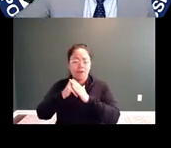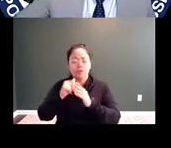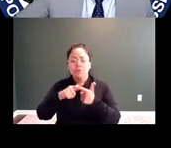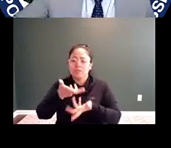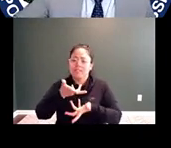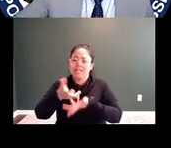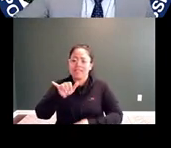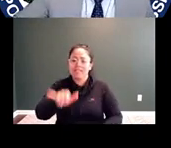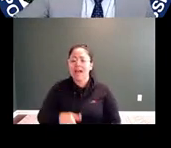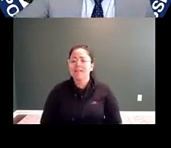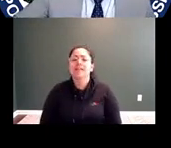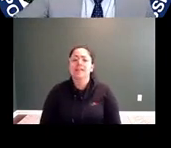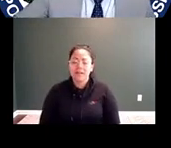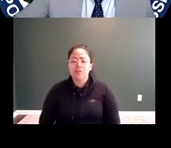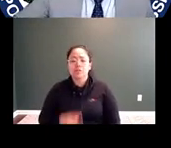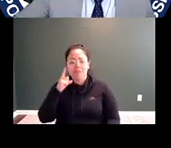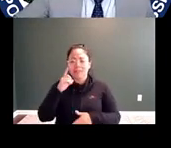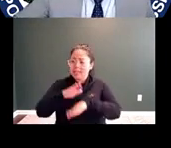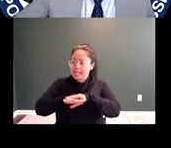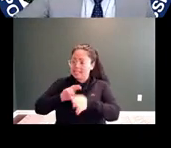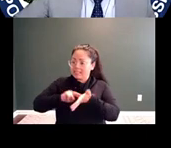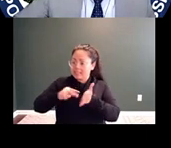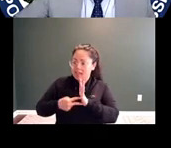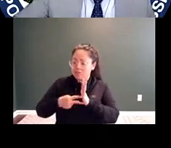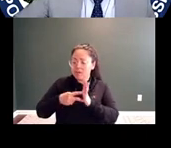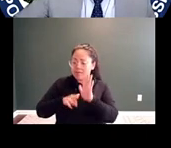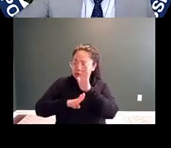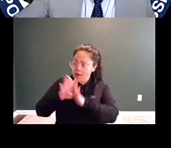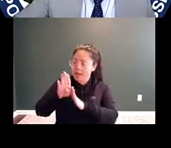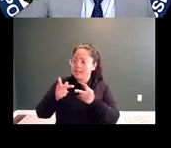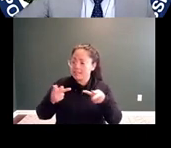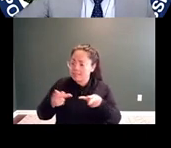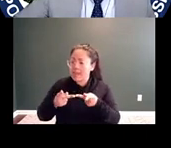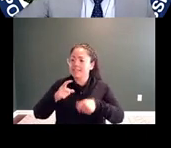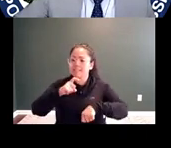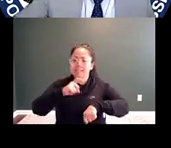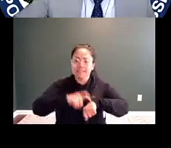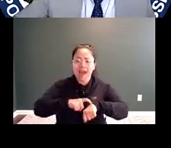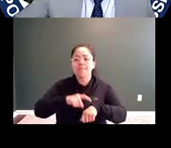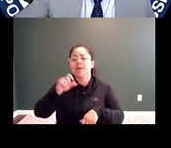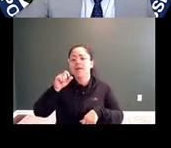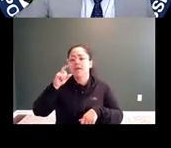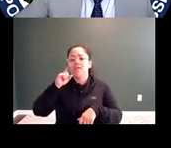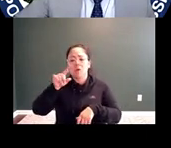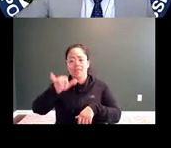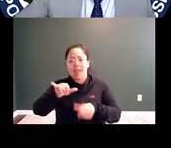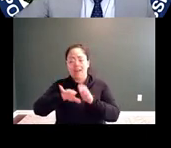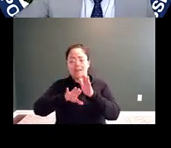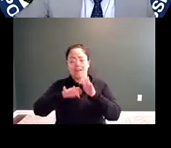So again, I think that the intentionality of creating the space and the time for these types of events sends a really strong message